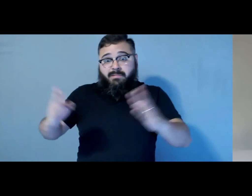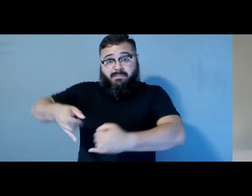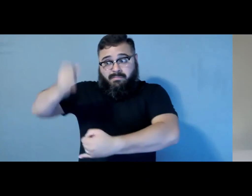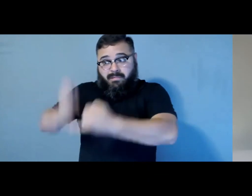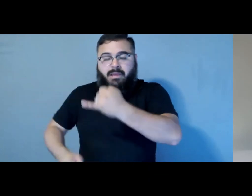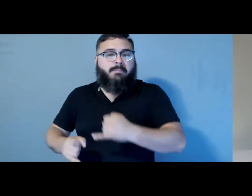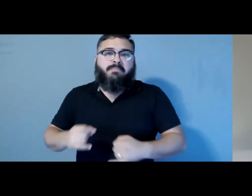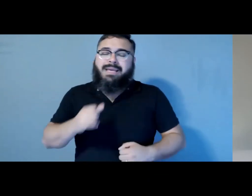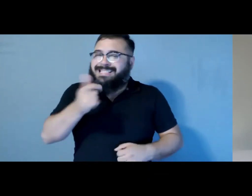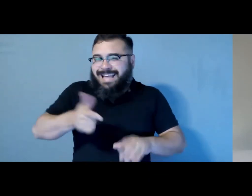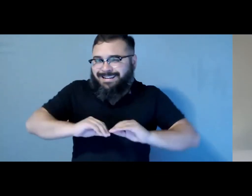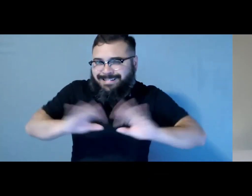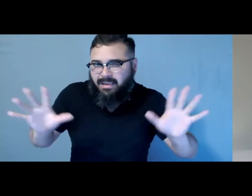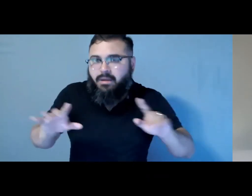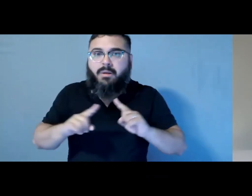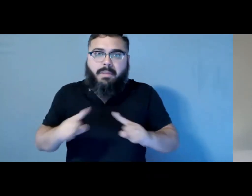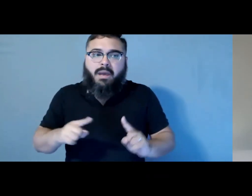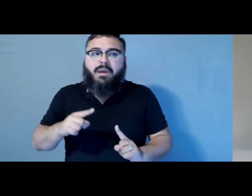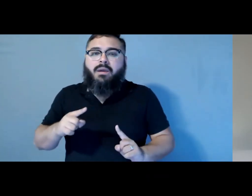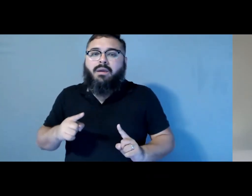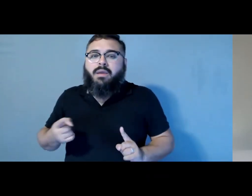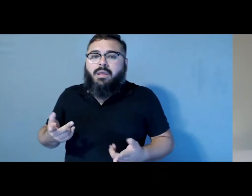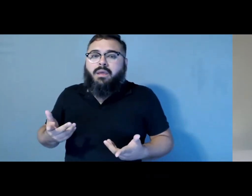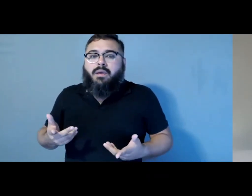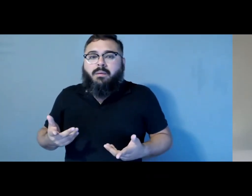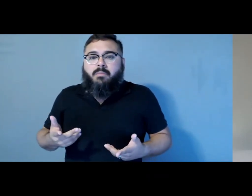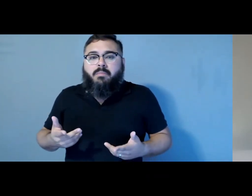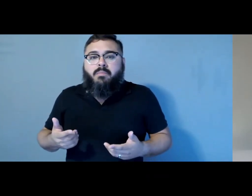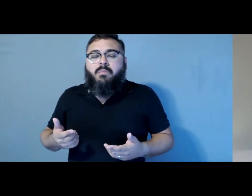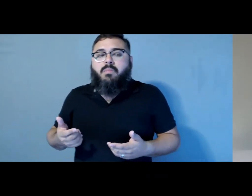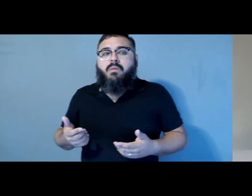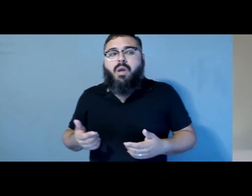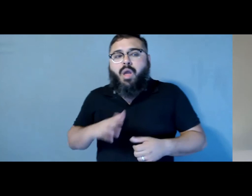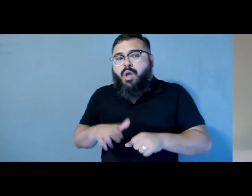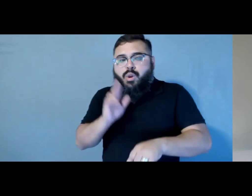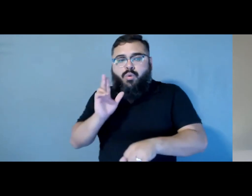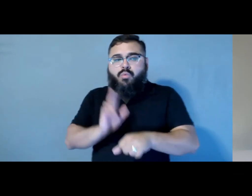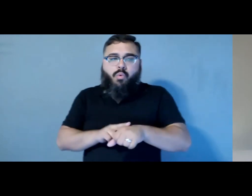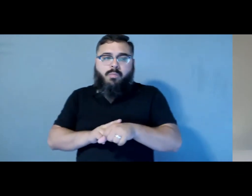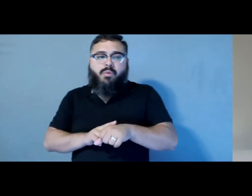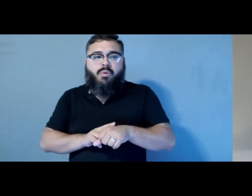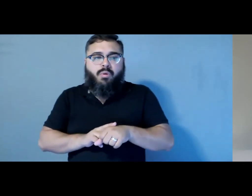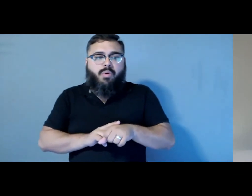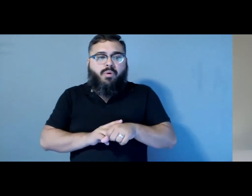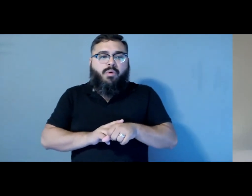But usually it's kinda wince, a normal kind of perception would be,